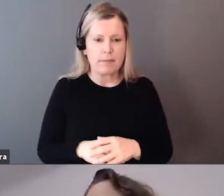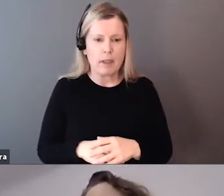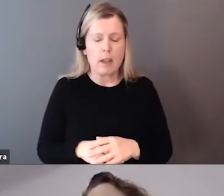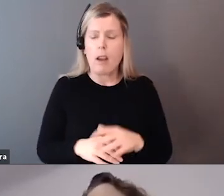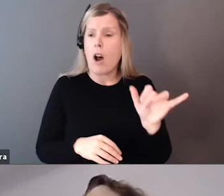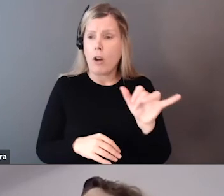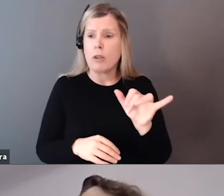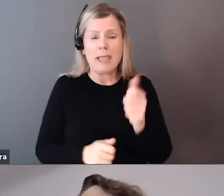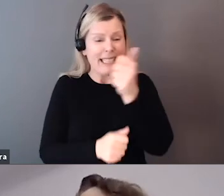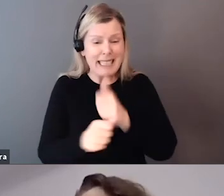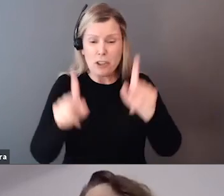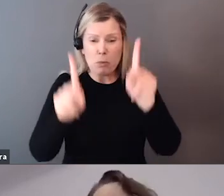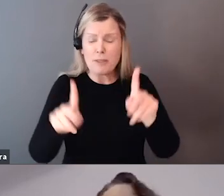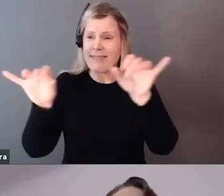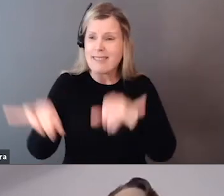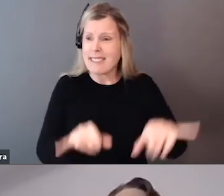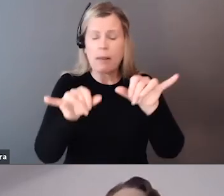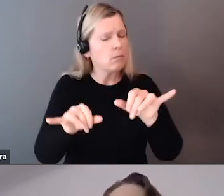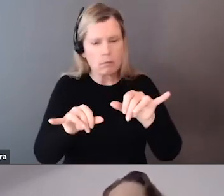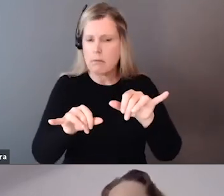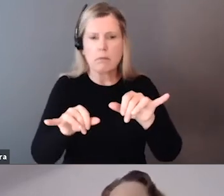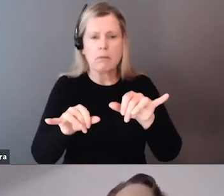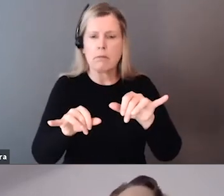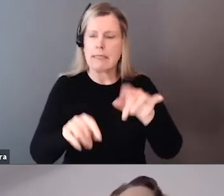So, that brings us to the key strategies that you'll see throughout the guide